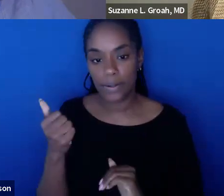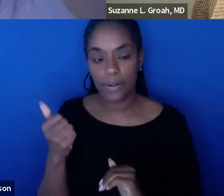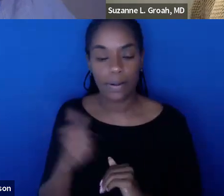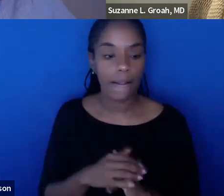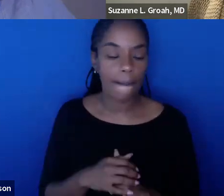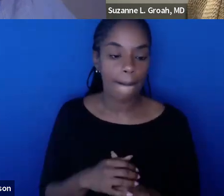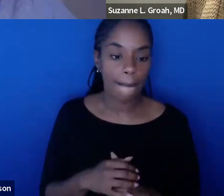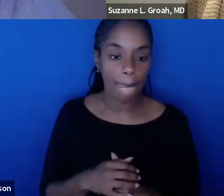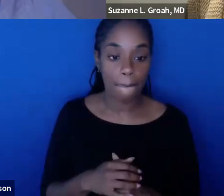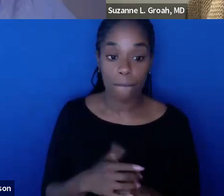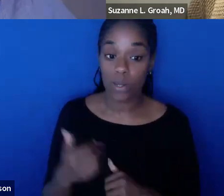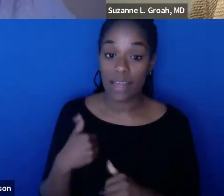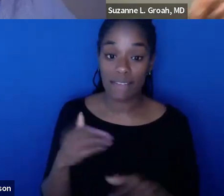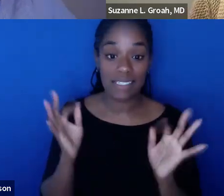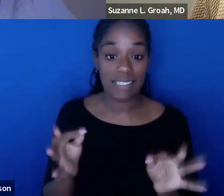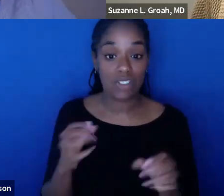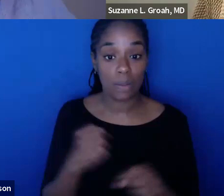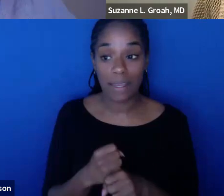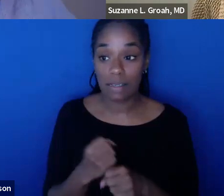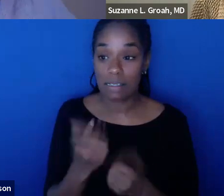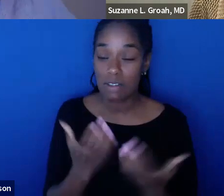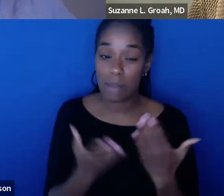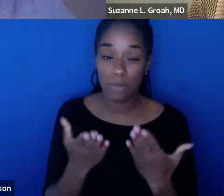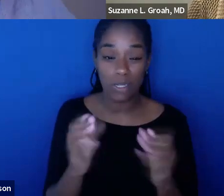We're going to have decision-making out there so you can be more independent with your decision-making.